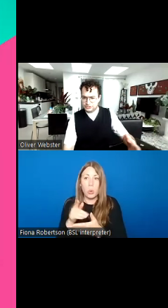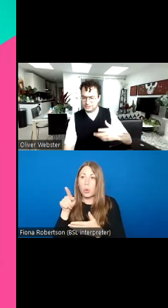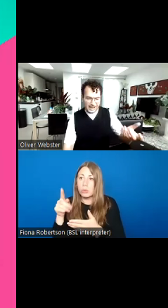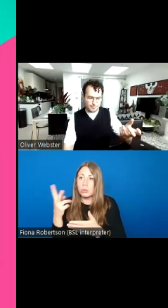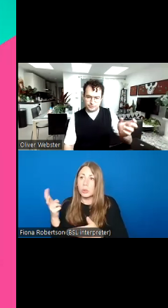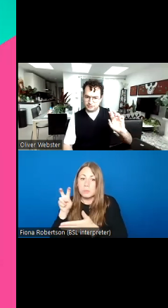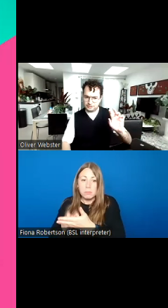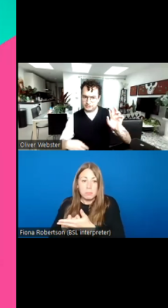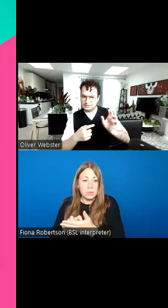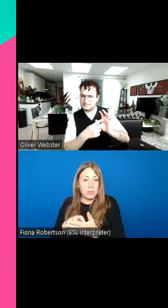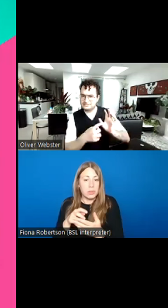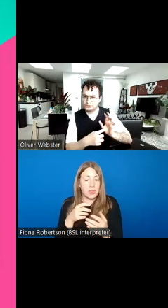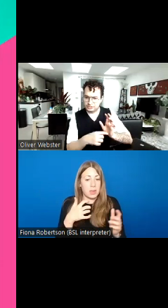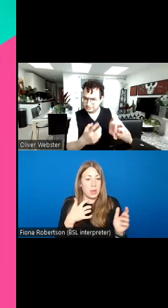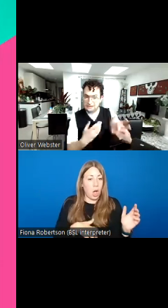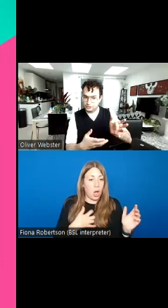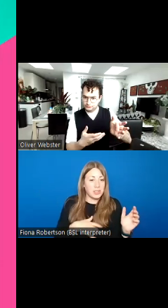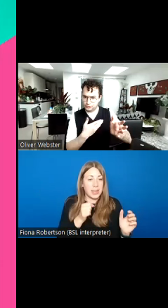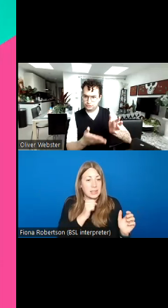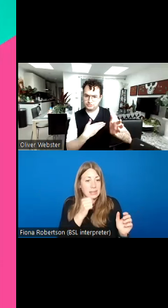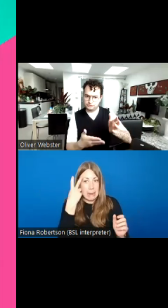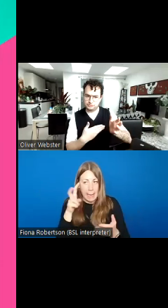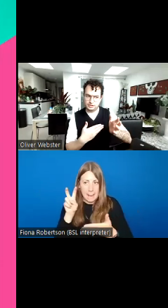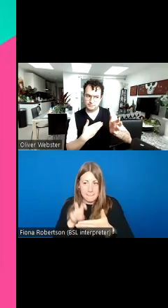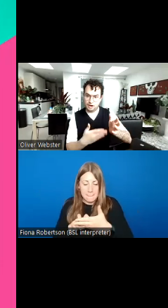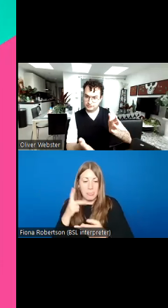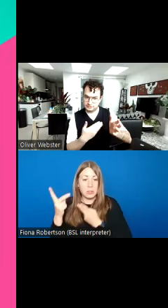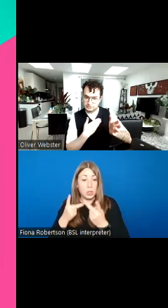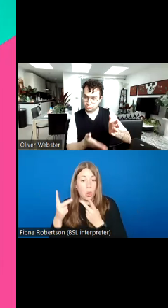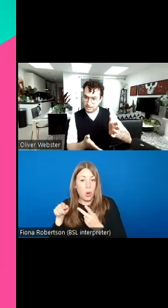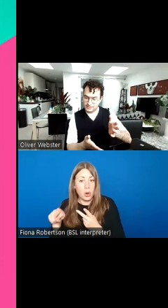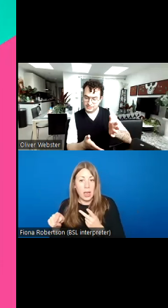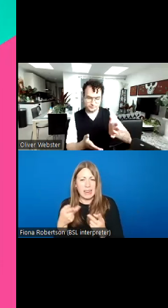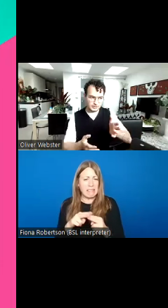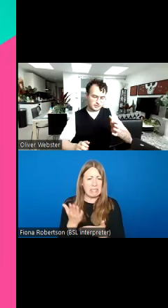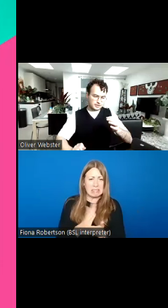which is an app that can listen to music and tell you who the artist and song name is.